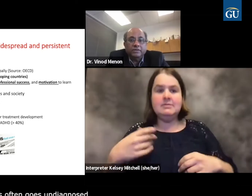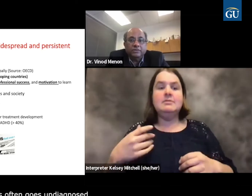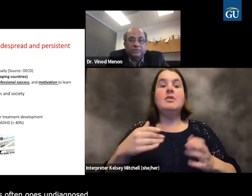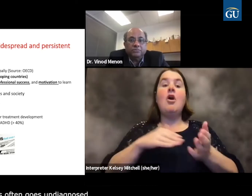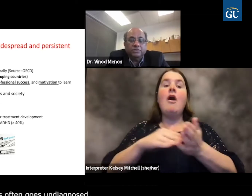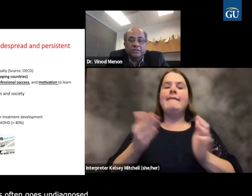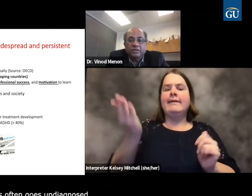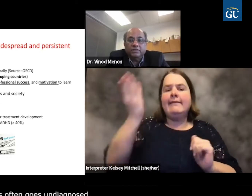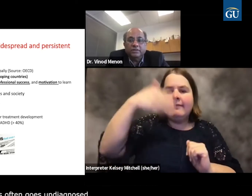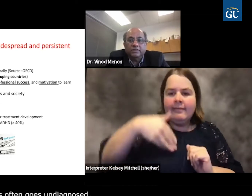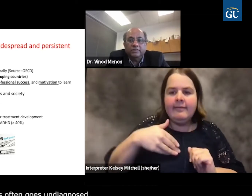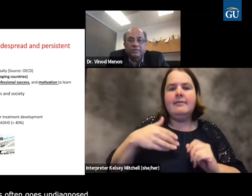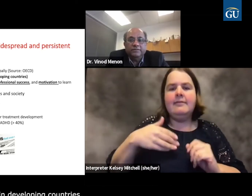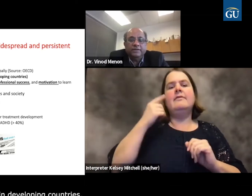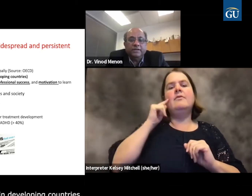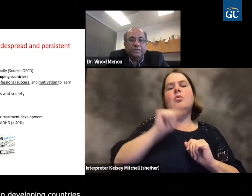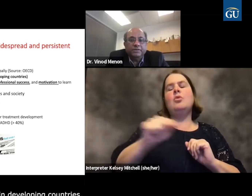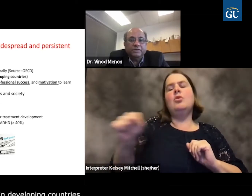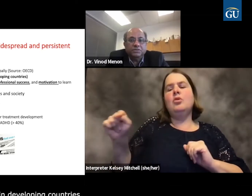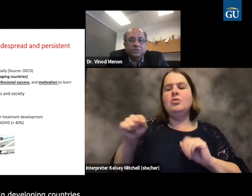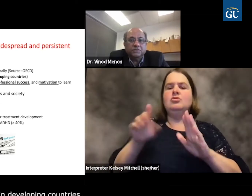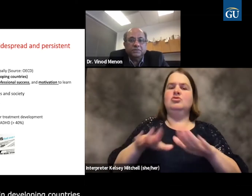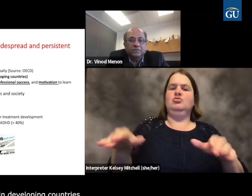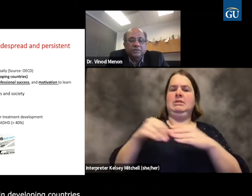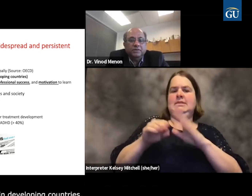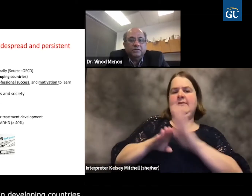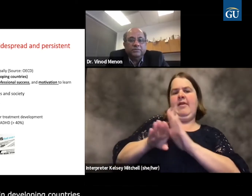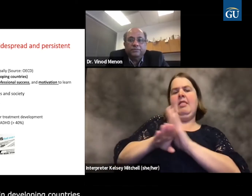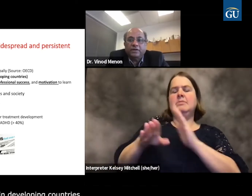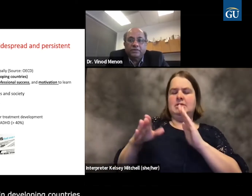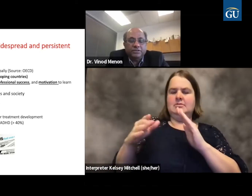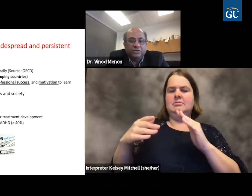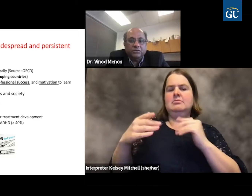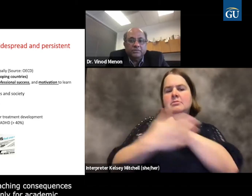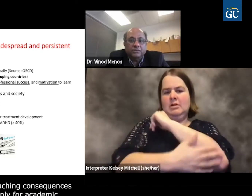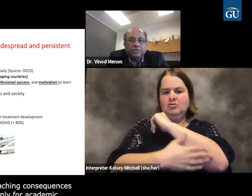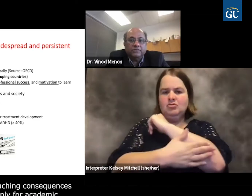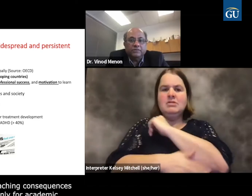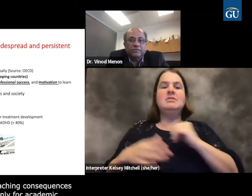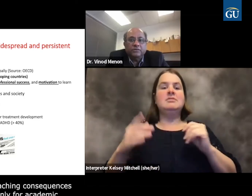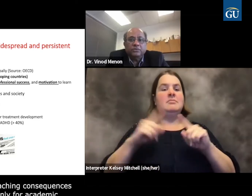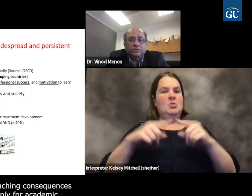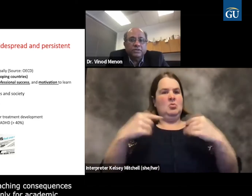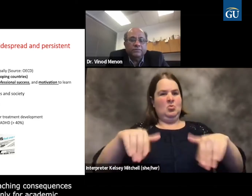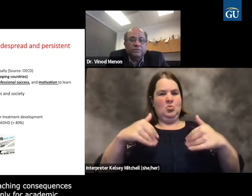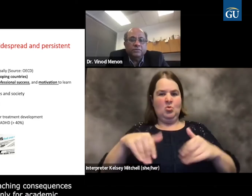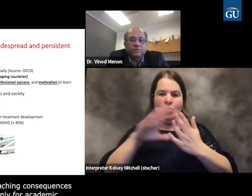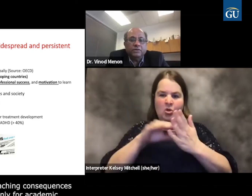often goes undiagnosed particularly in developing countries